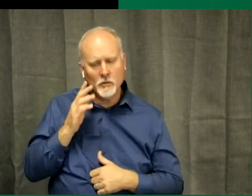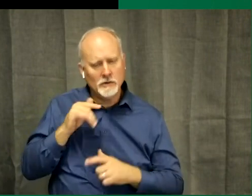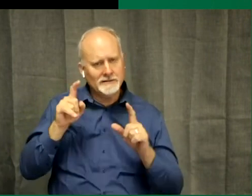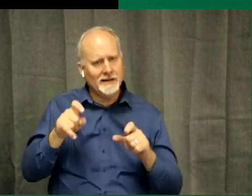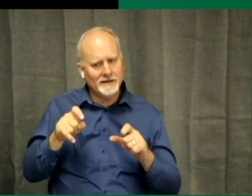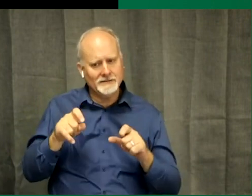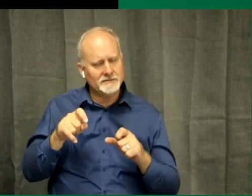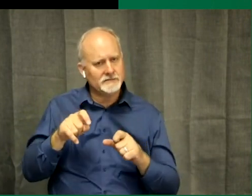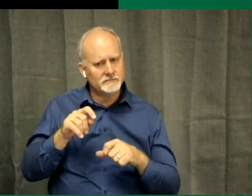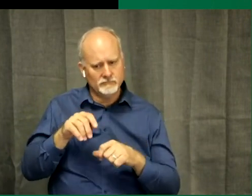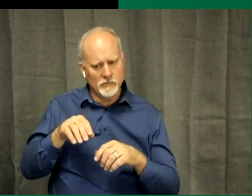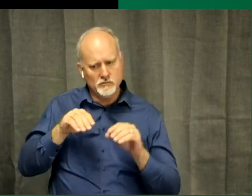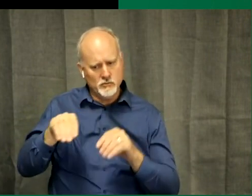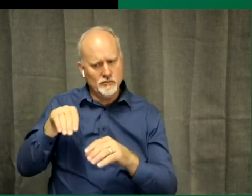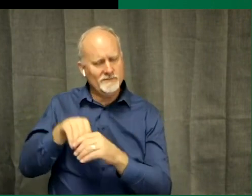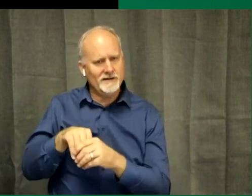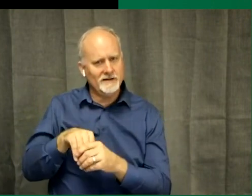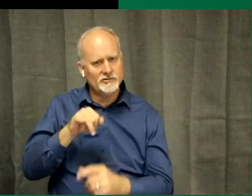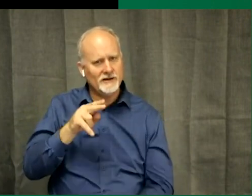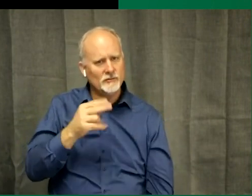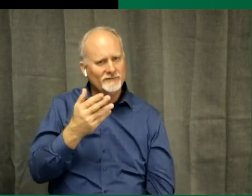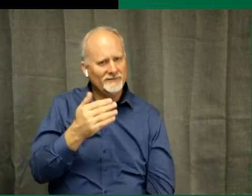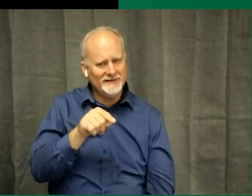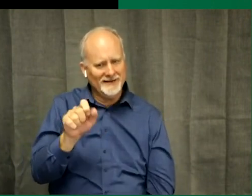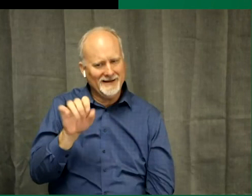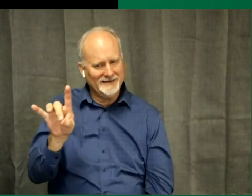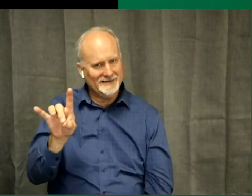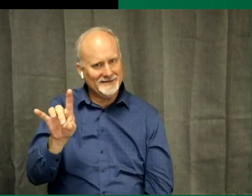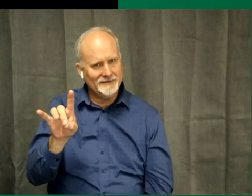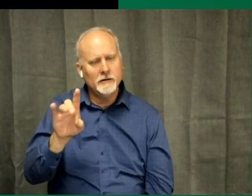uh on january 15 to the 18th and that will be in bartow arena